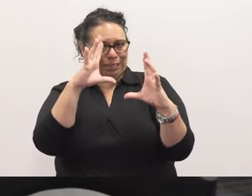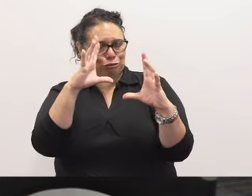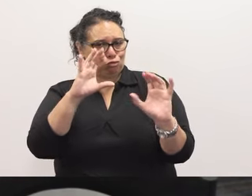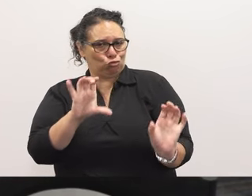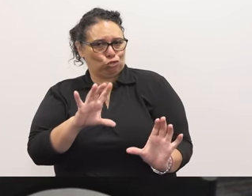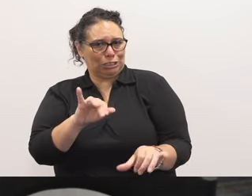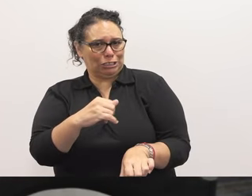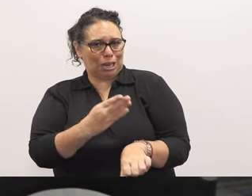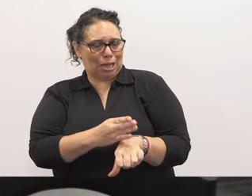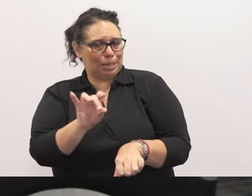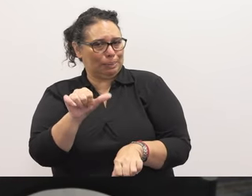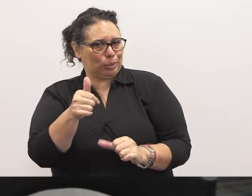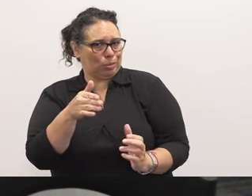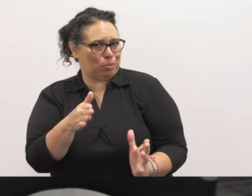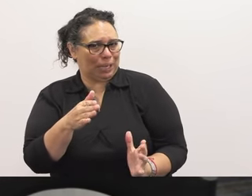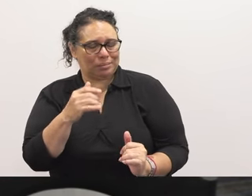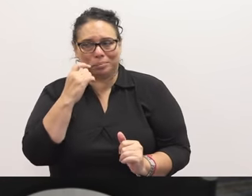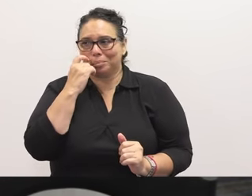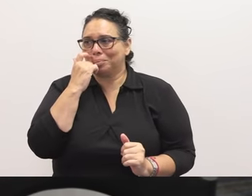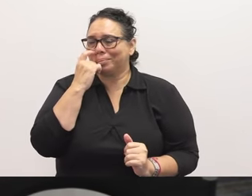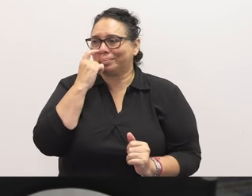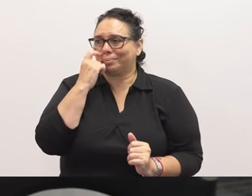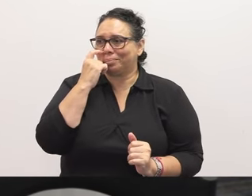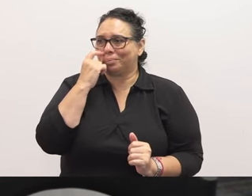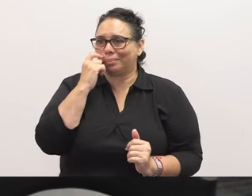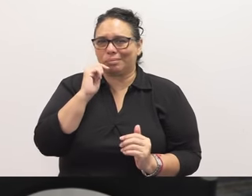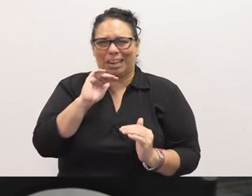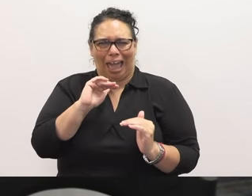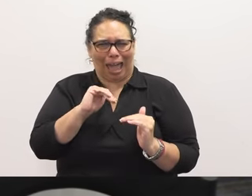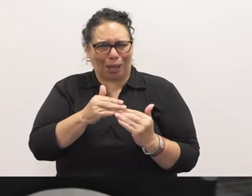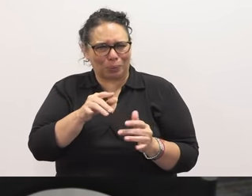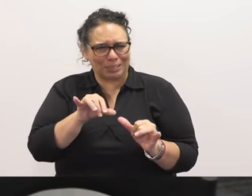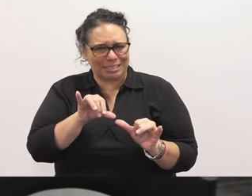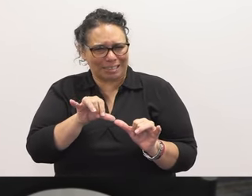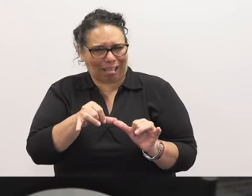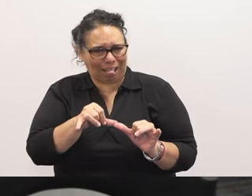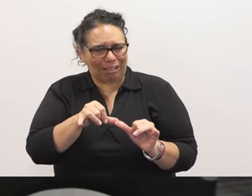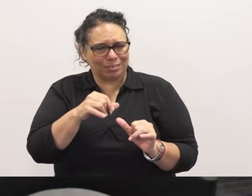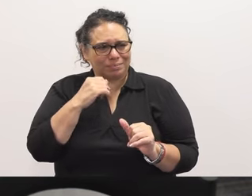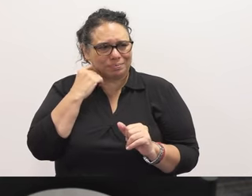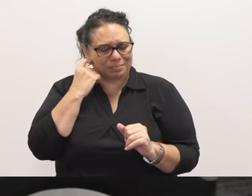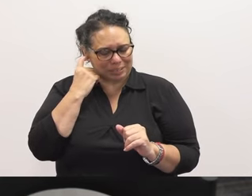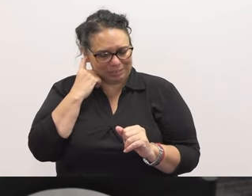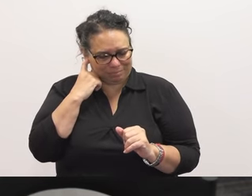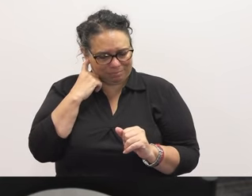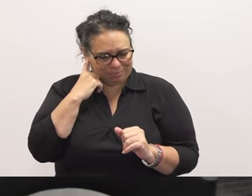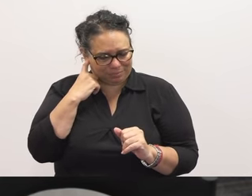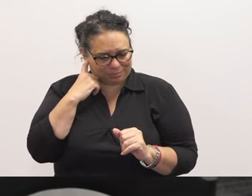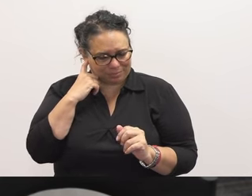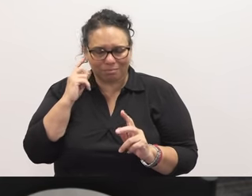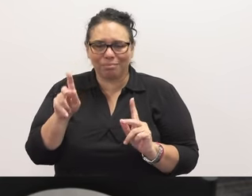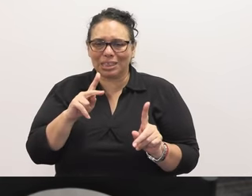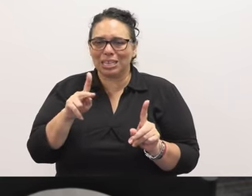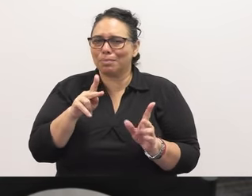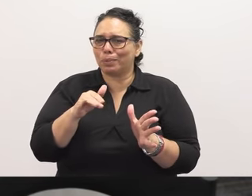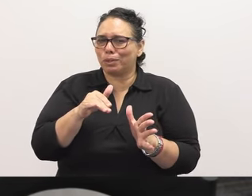And so as far as how do we scale this, you know, people often talk about,